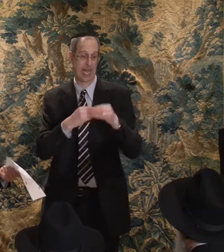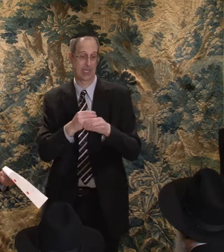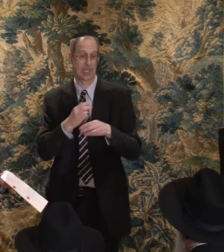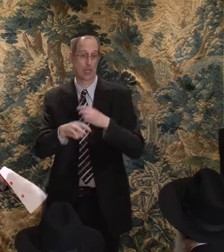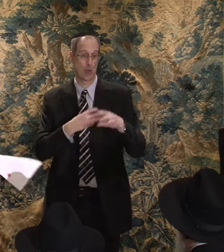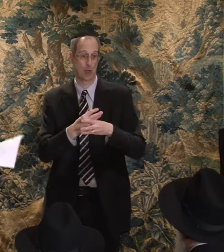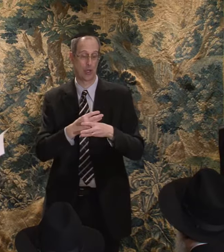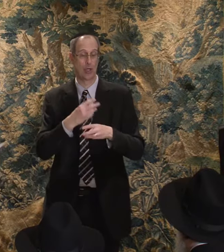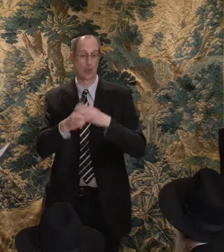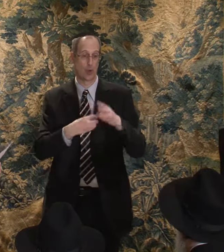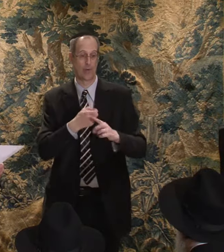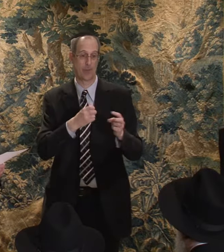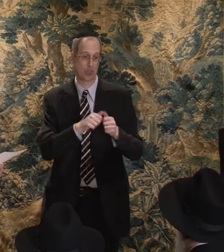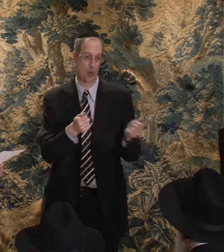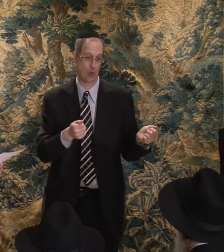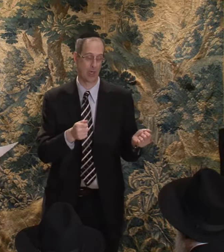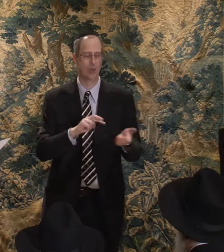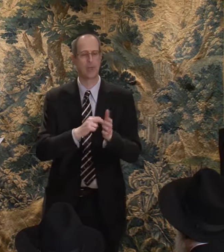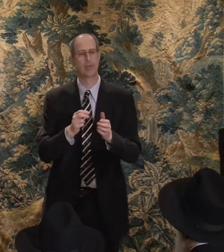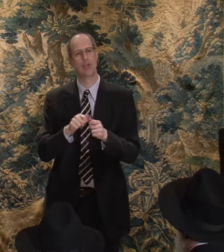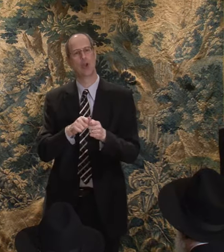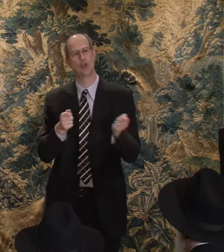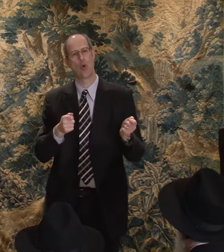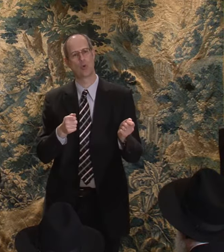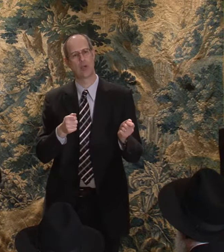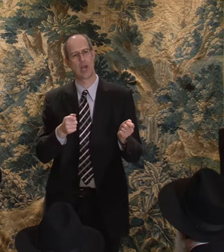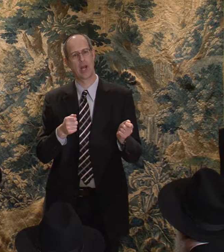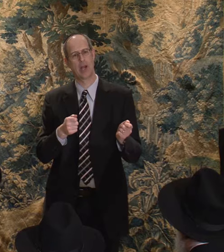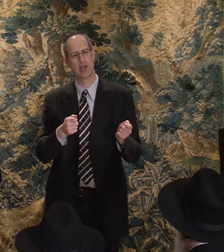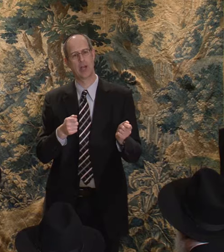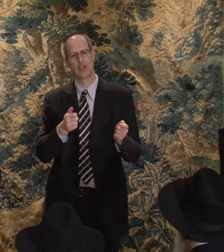exists because of Tyra what does it mean tarisha initial hasn't dr. Kumar